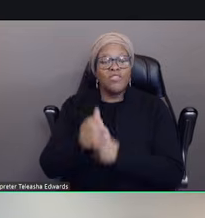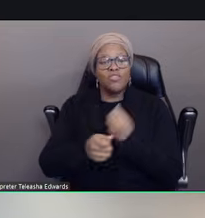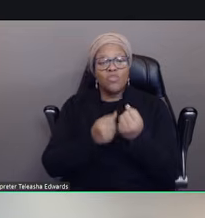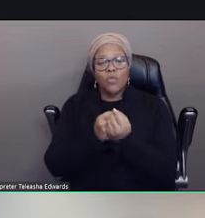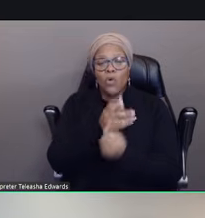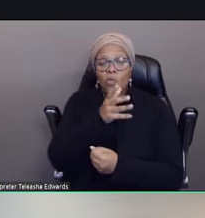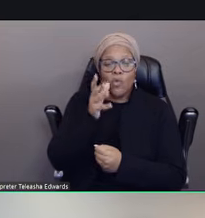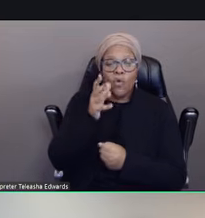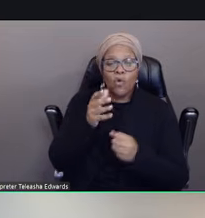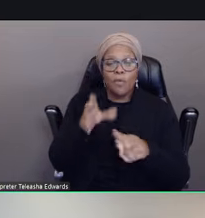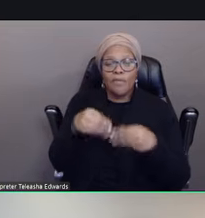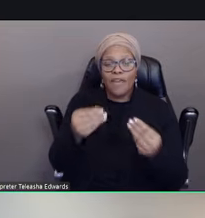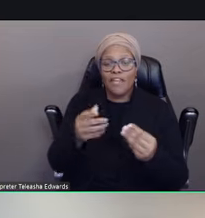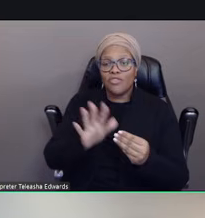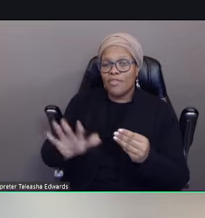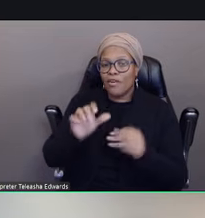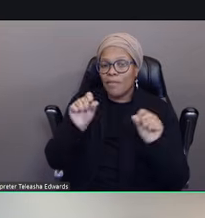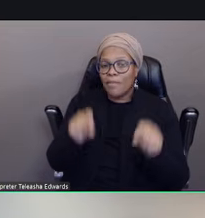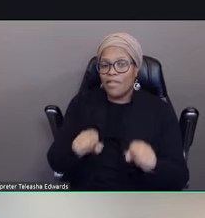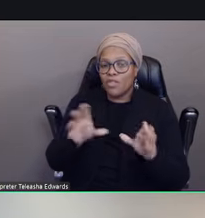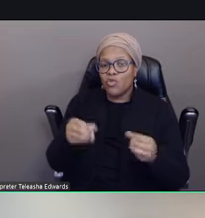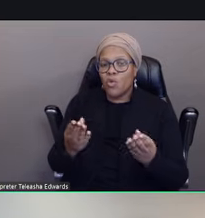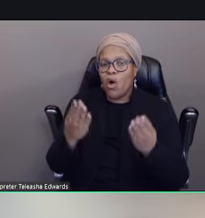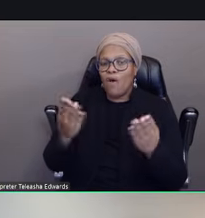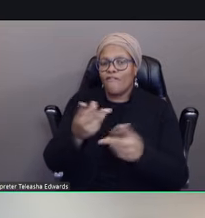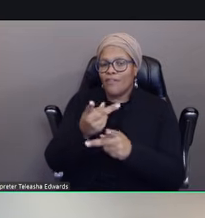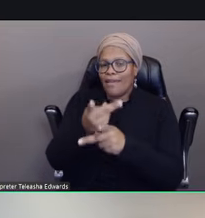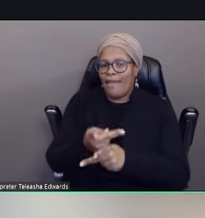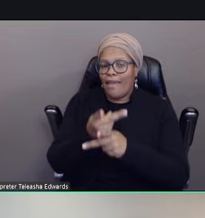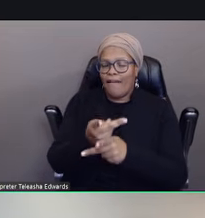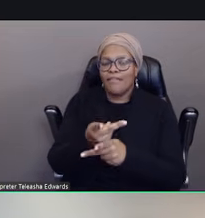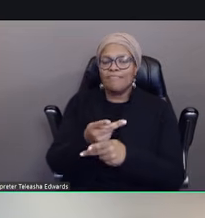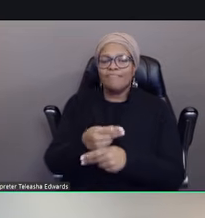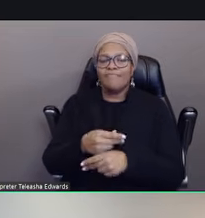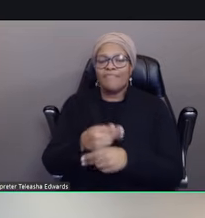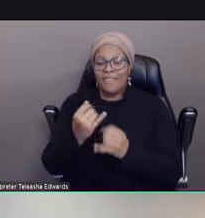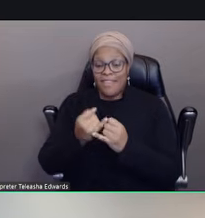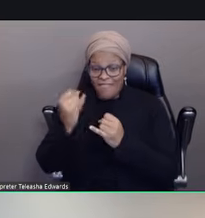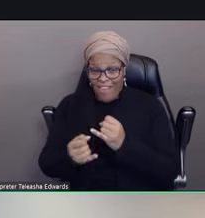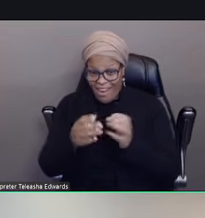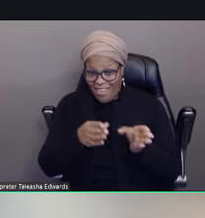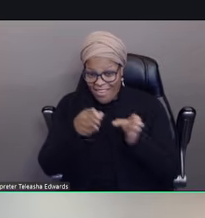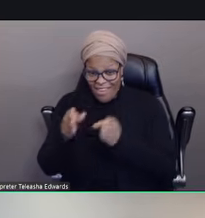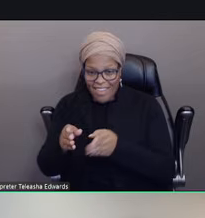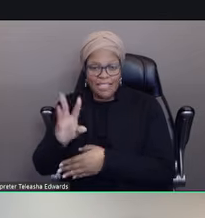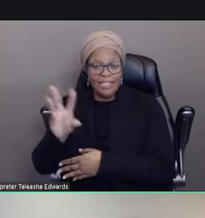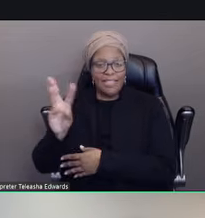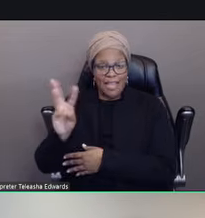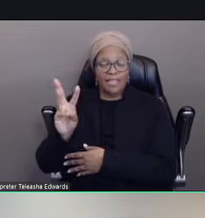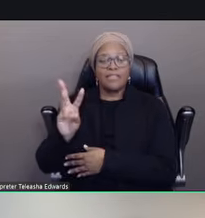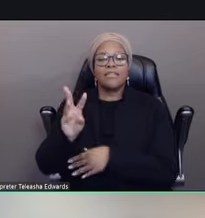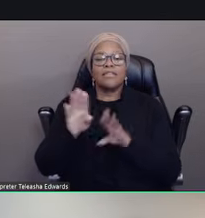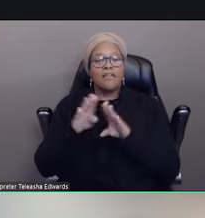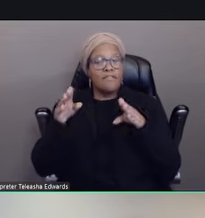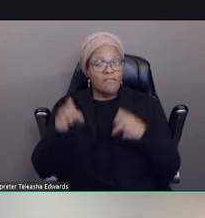ability to continue to offer care. And finally um initiative six is focused on modernizing